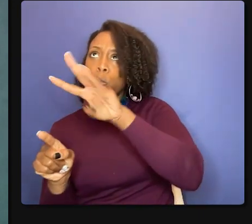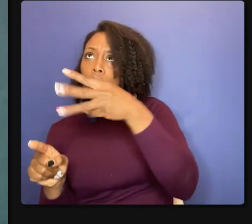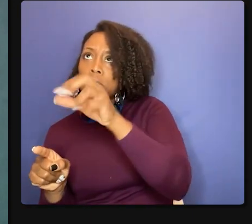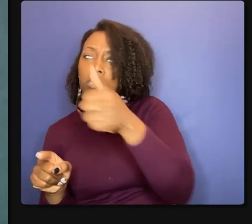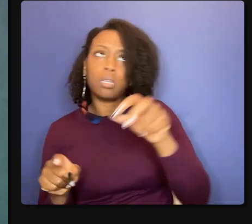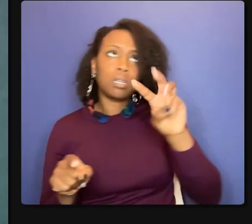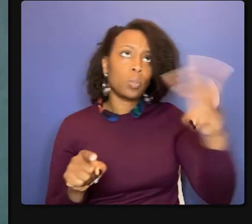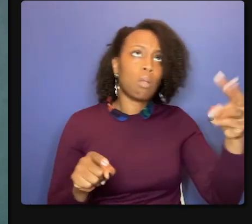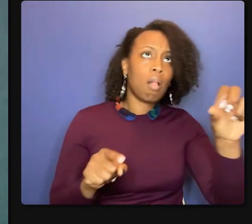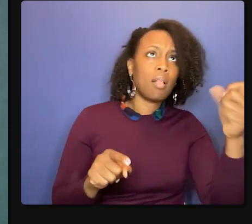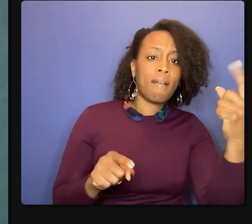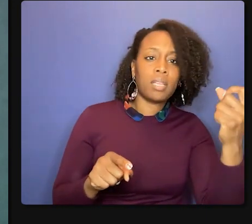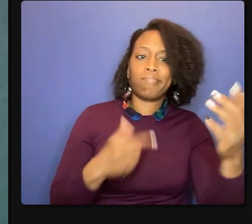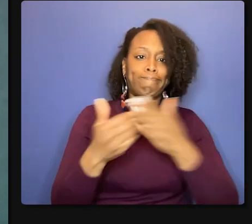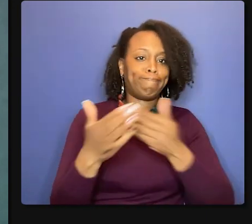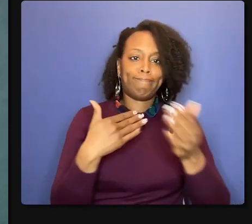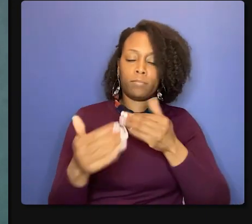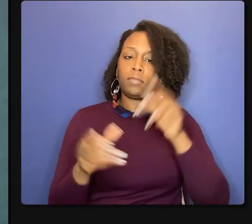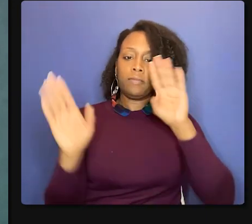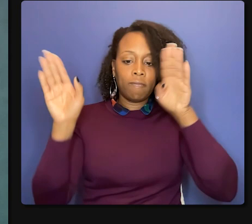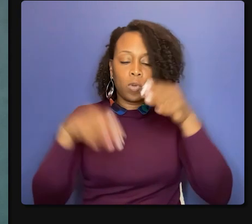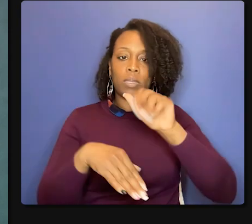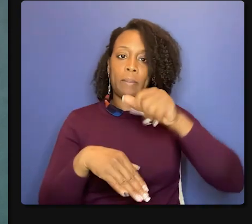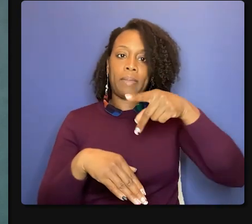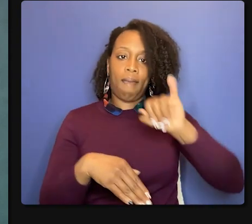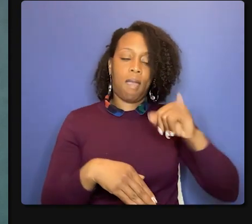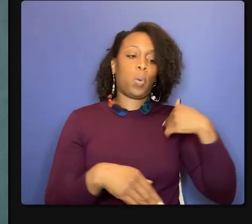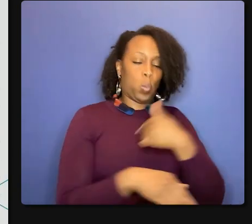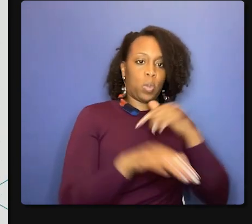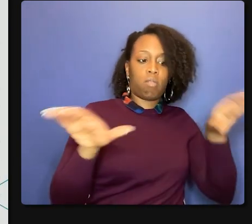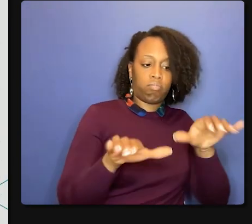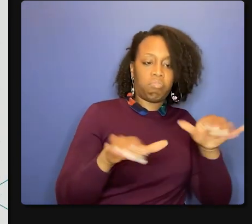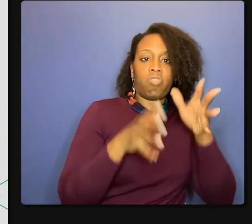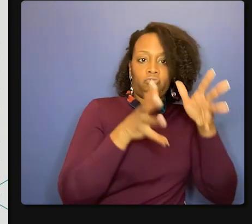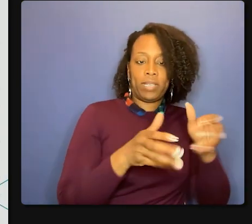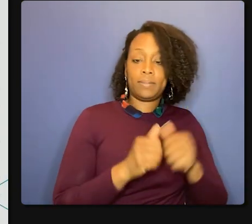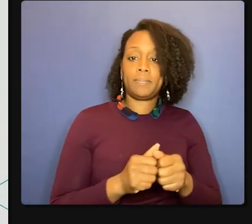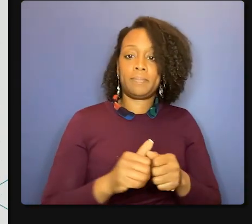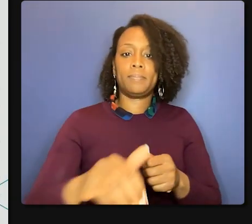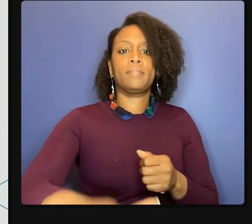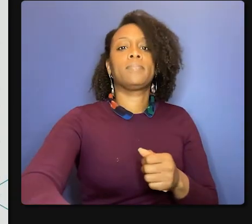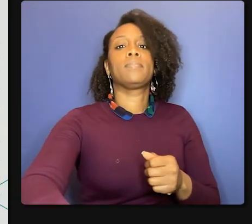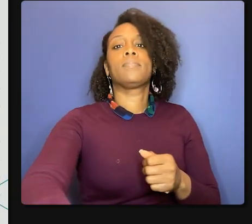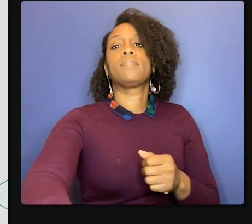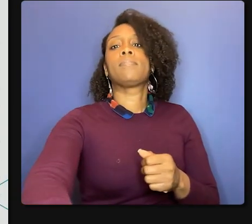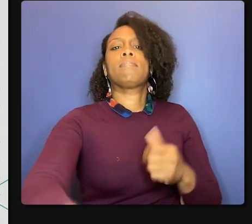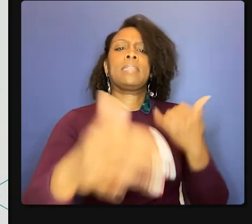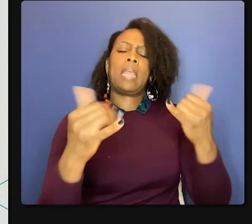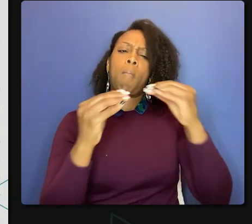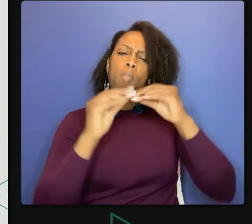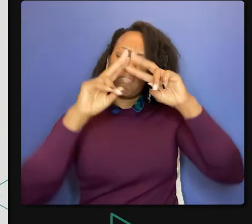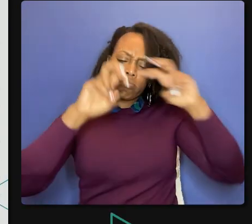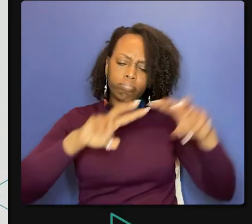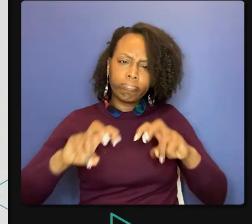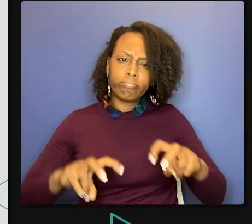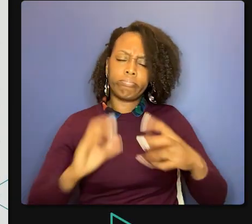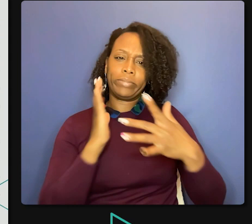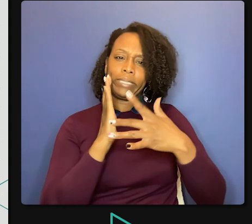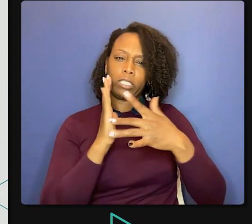They just work to the API and we do the rest. [Cooper] Now let's dig a little bit more into this technical detail here.